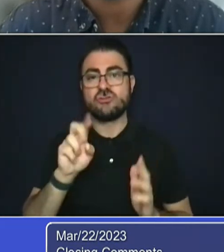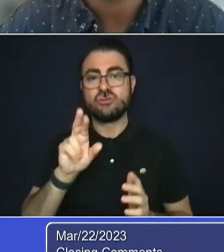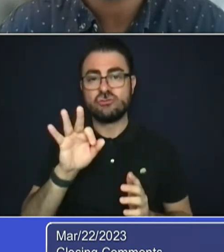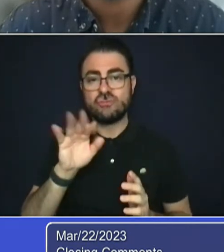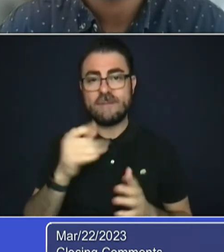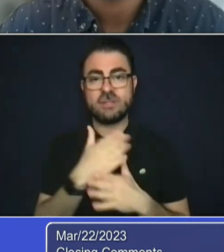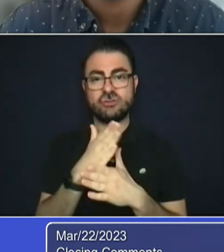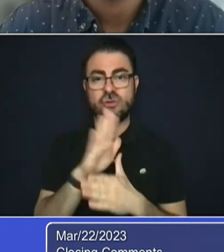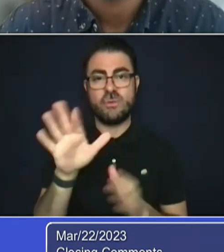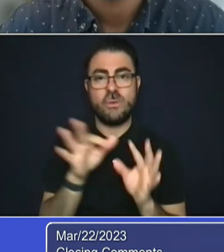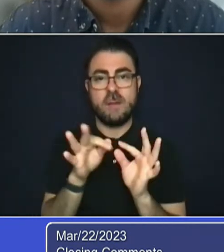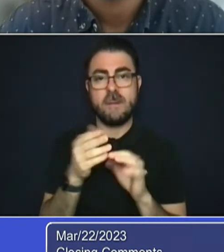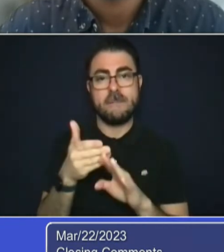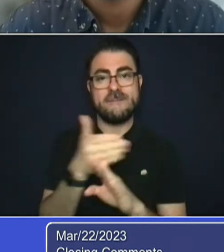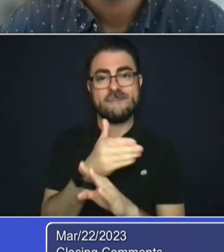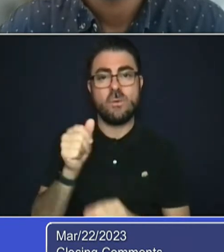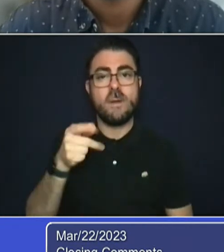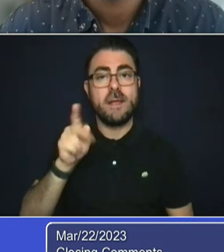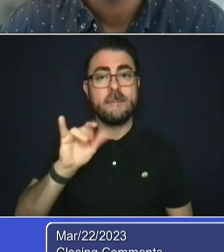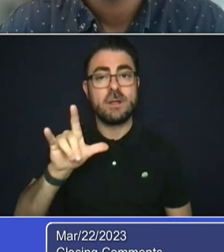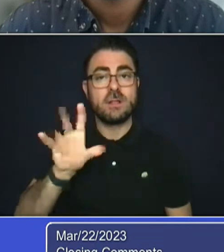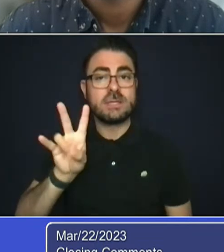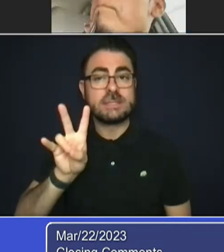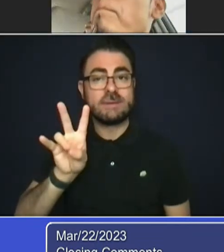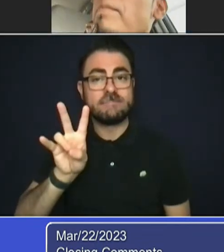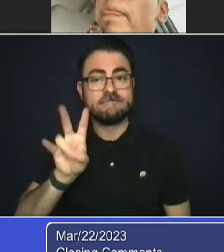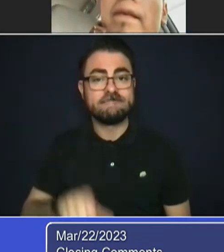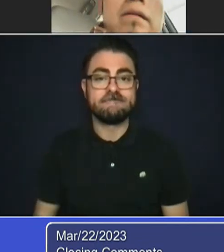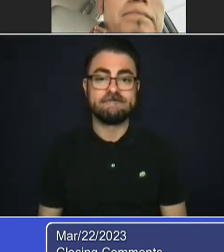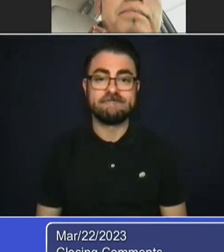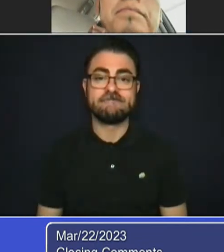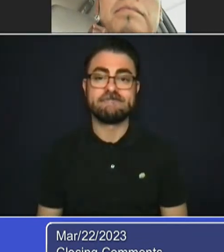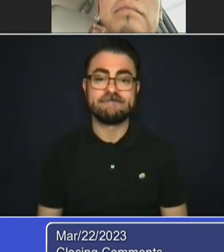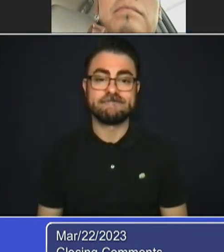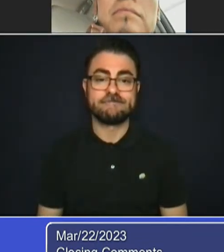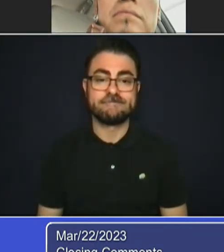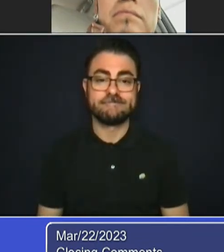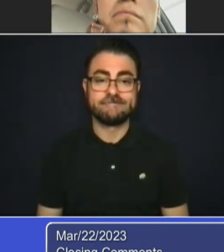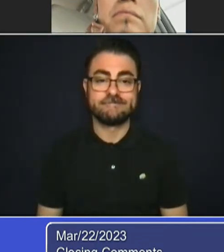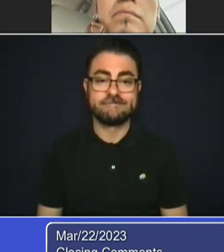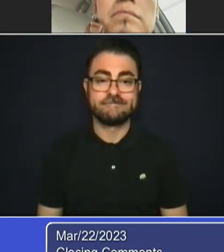TAKE A LOOK AT THE DRAFT AND SHARE YOUR COMMENTS ON THIS BEFORE THE 7th.